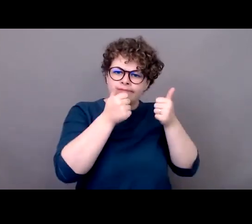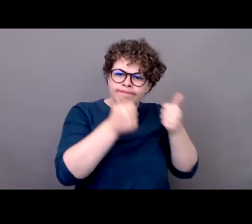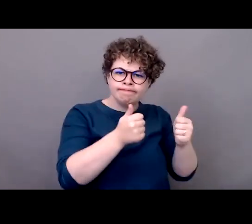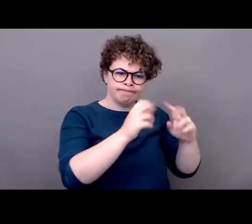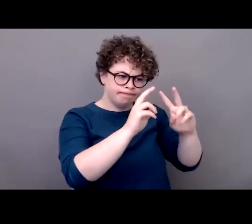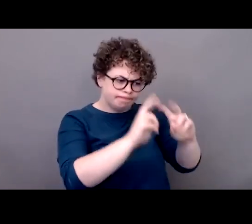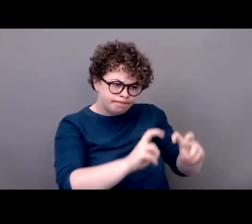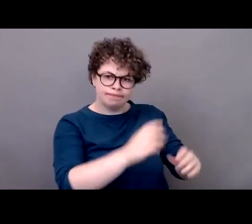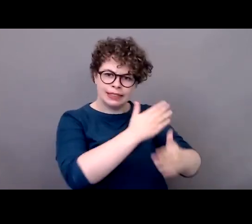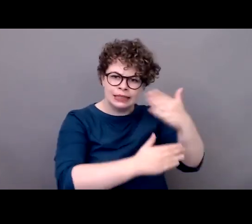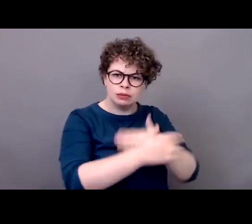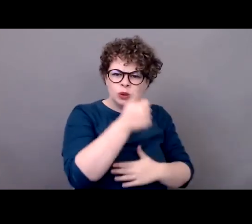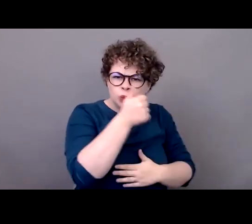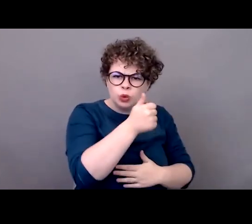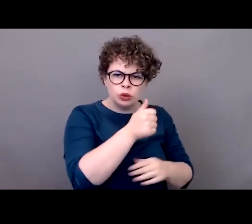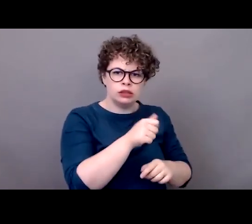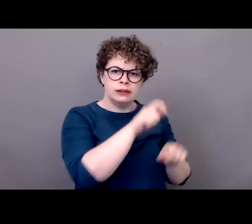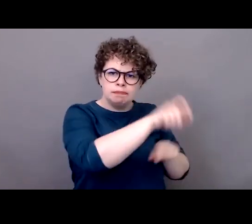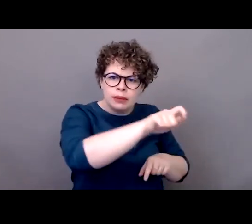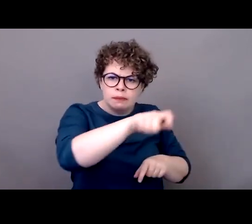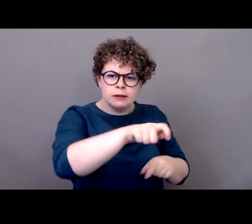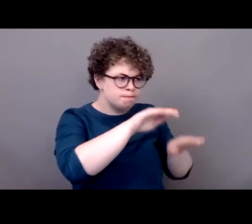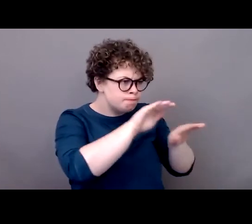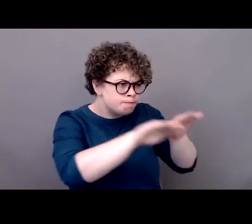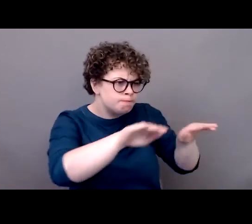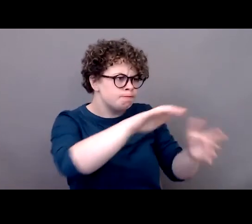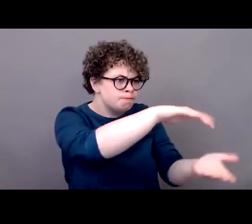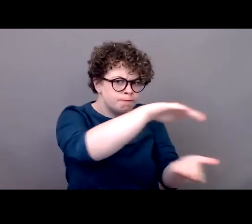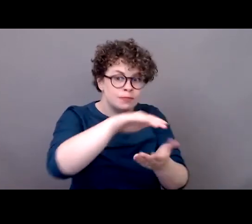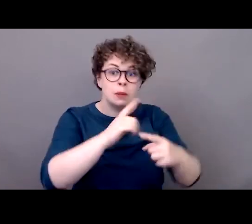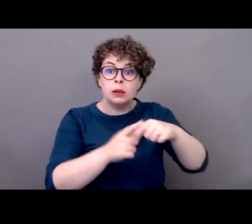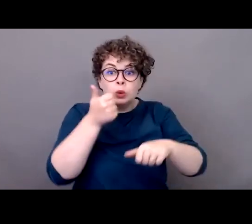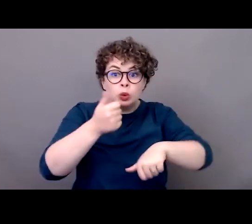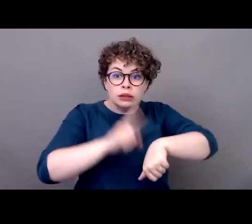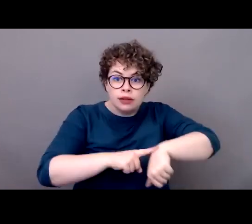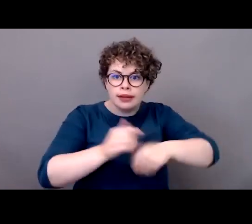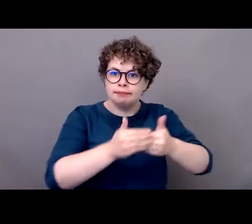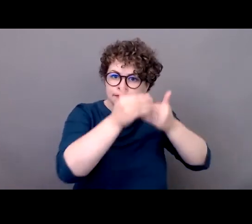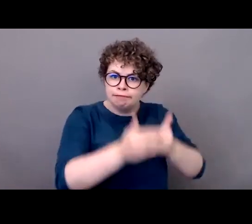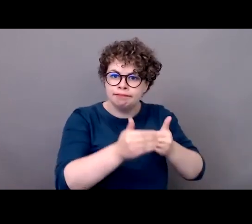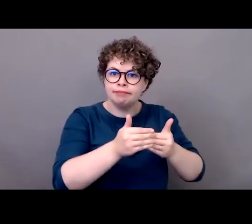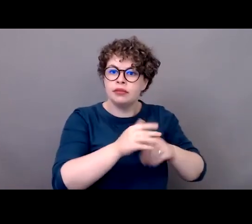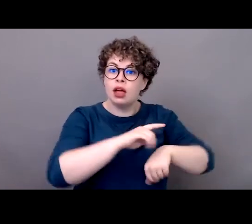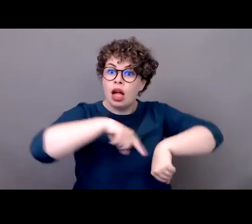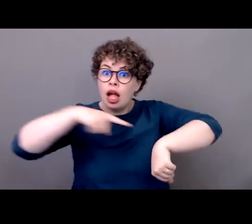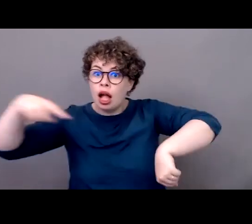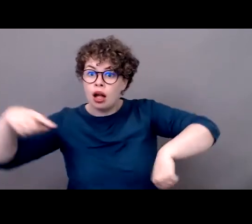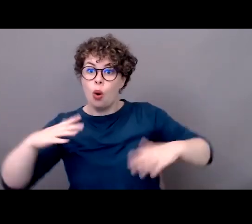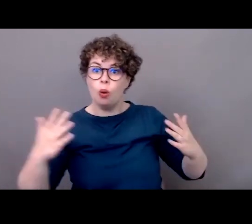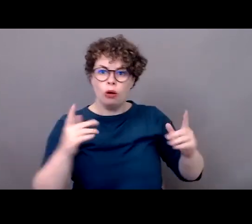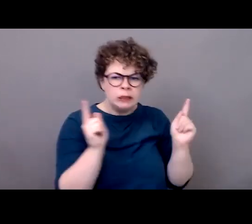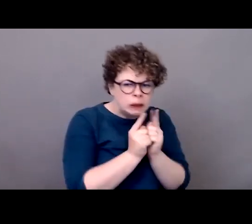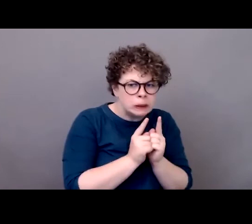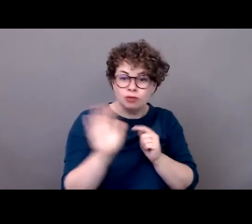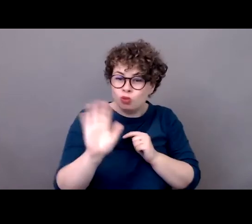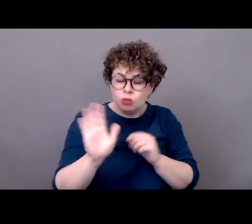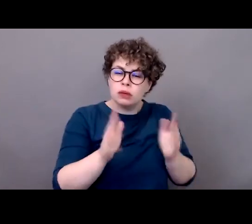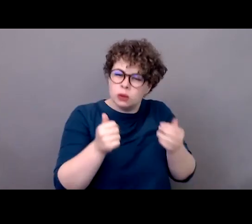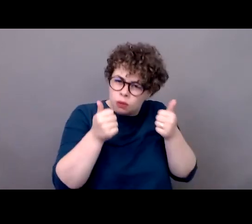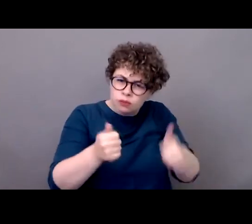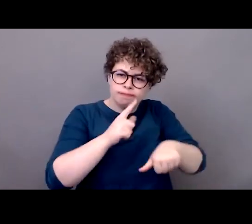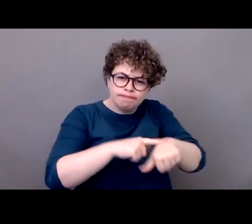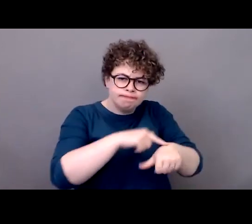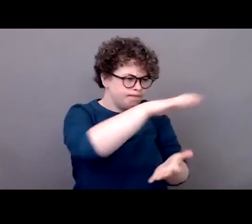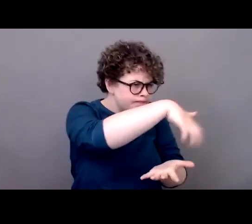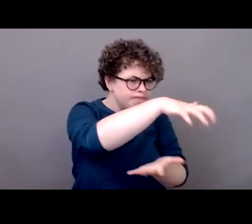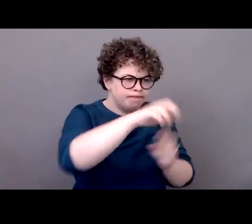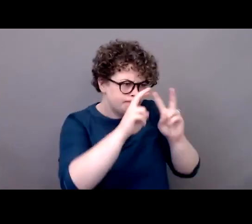and within a certain time frame. In order to make proper help and assistance for disabled people.